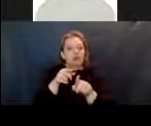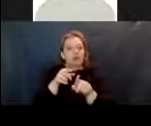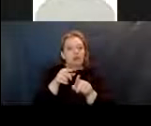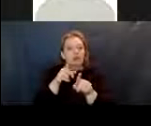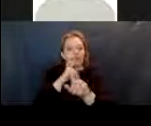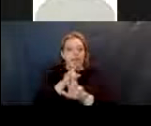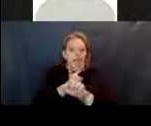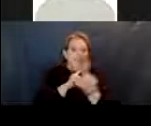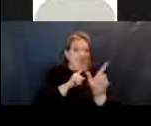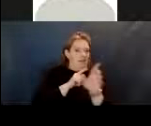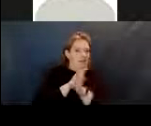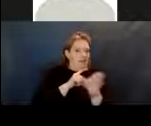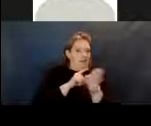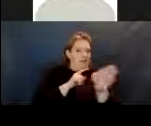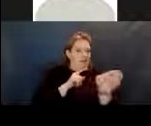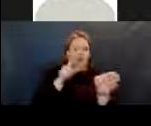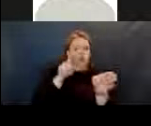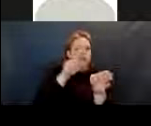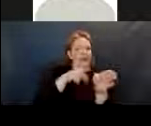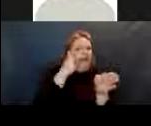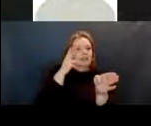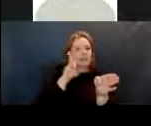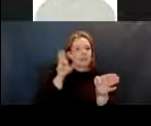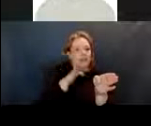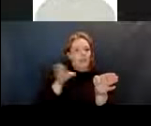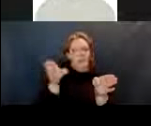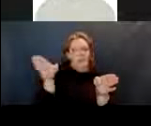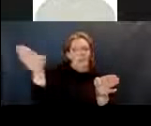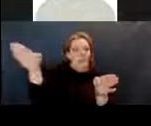out of the frame it's the right turn.